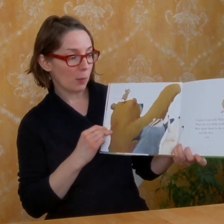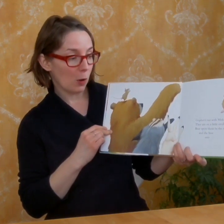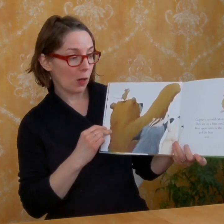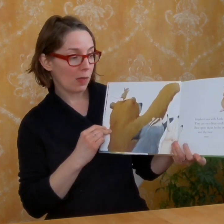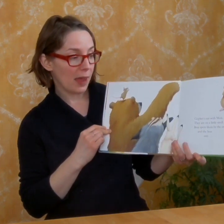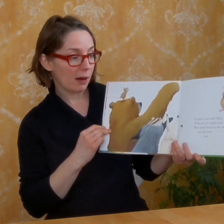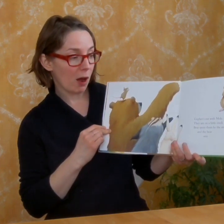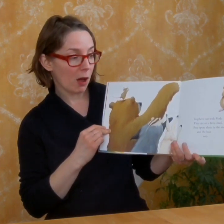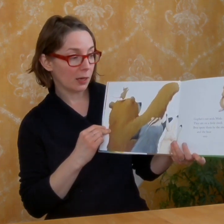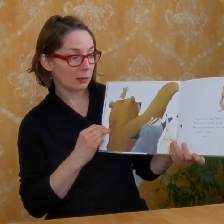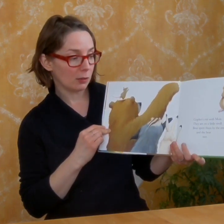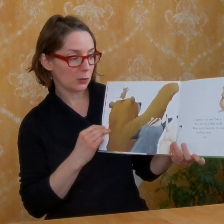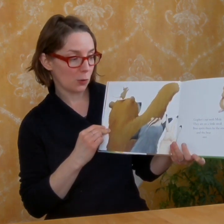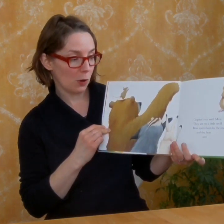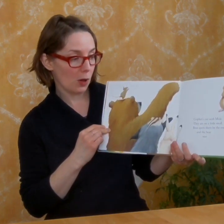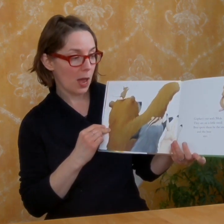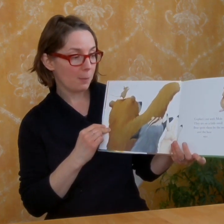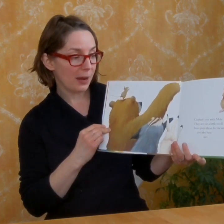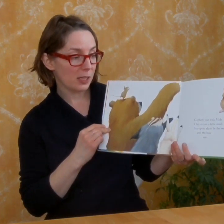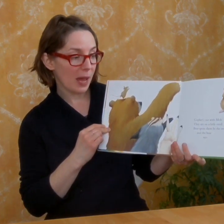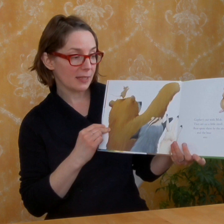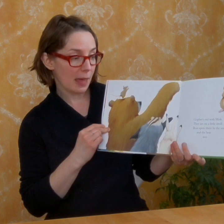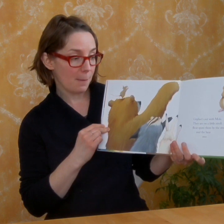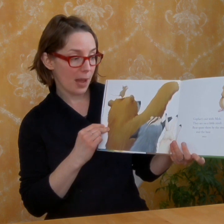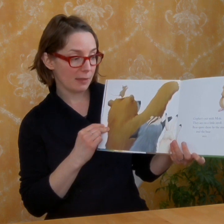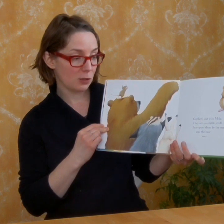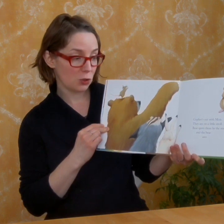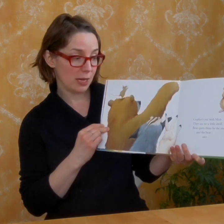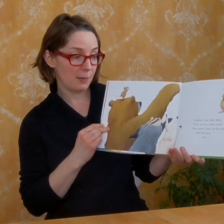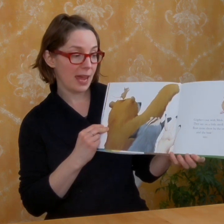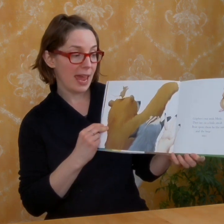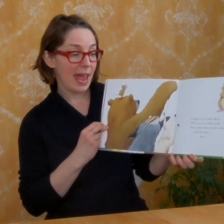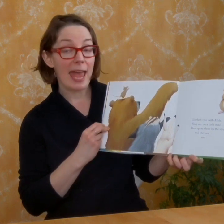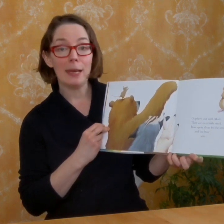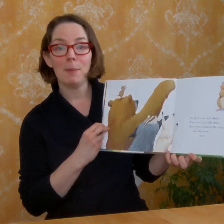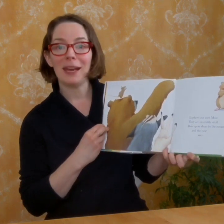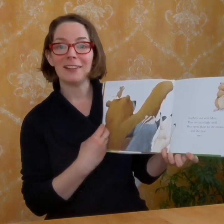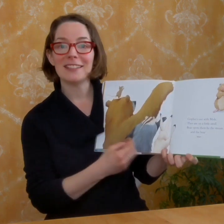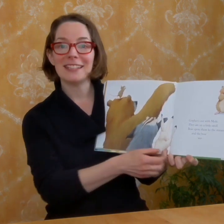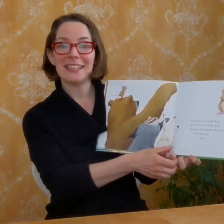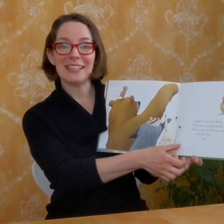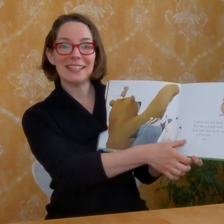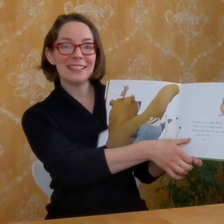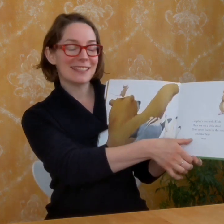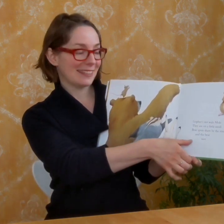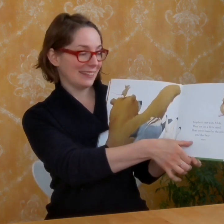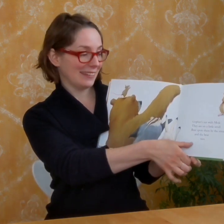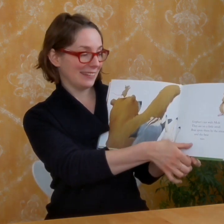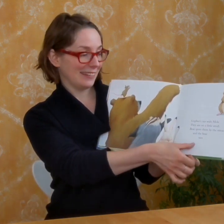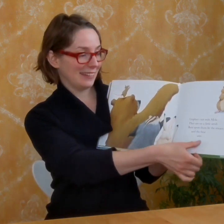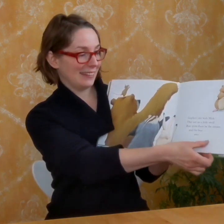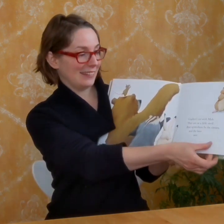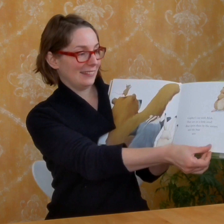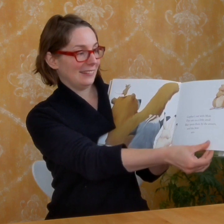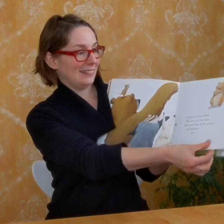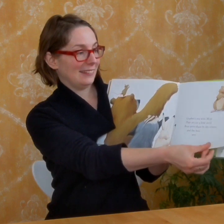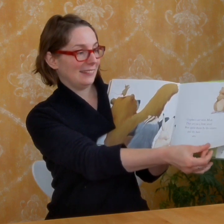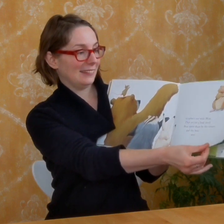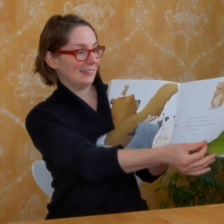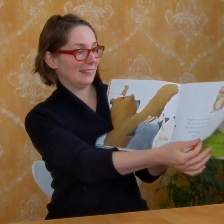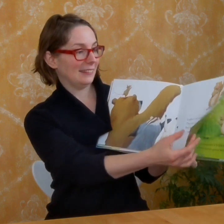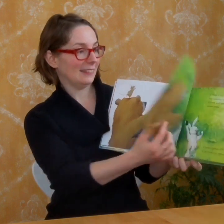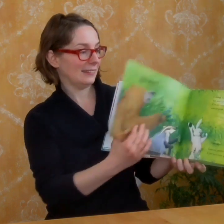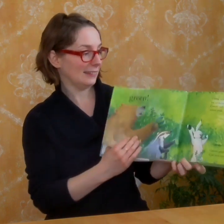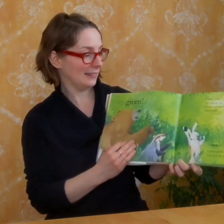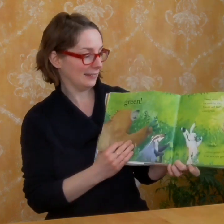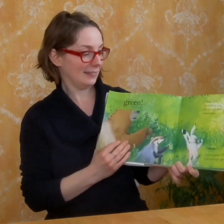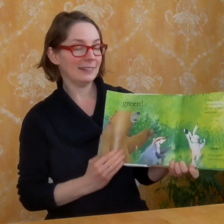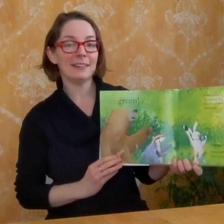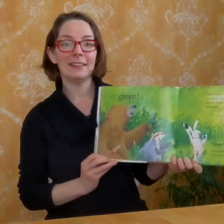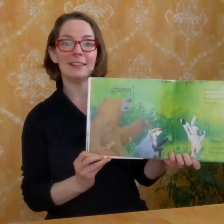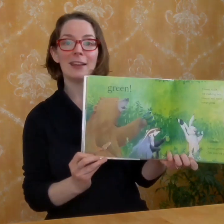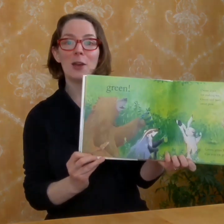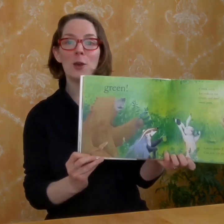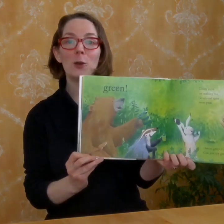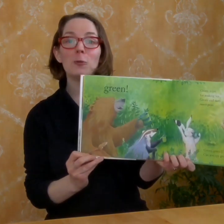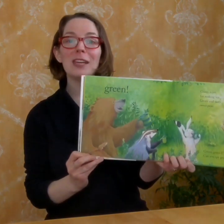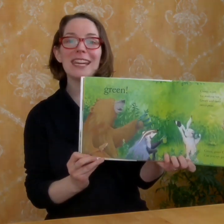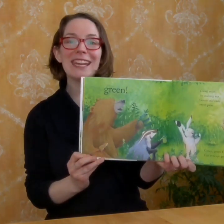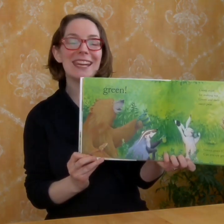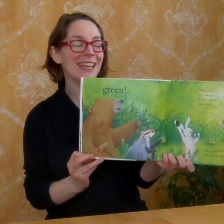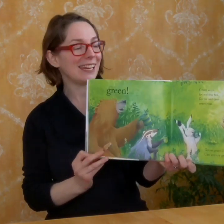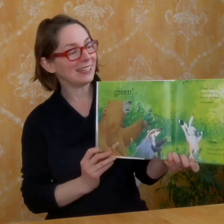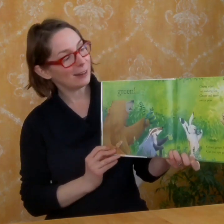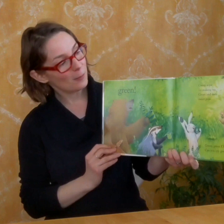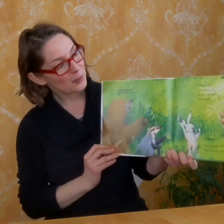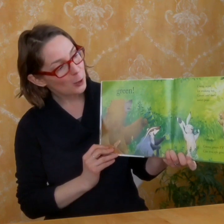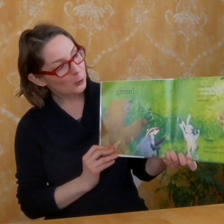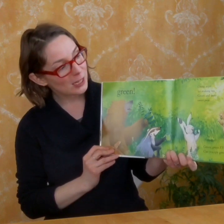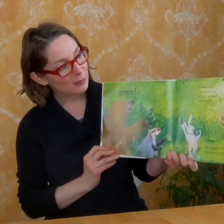Mole. They are on a little stroll. Bear spots them by the stream and Bear sees, green! Green